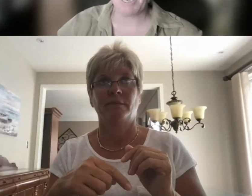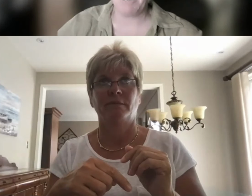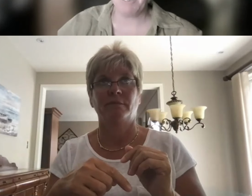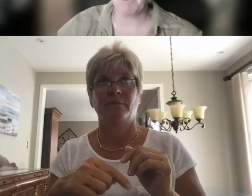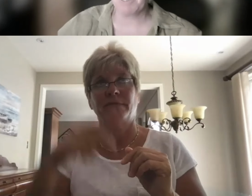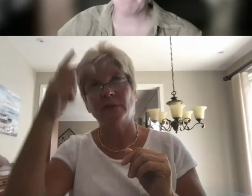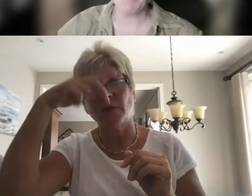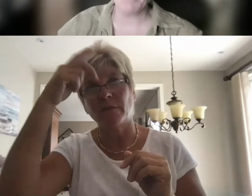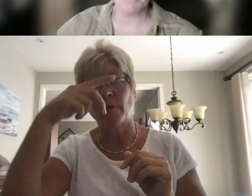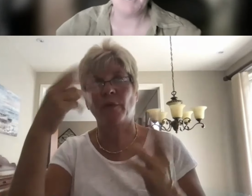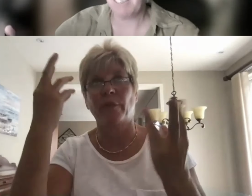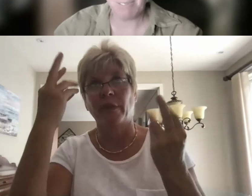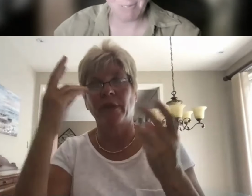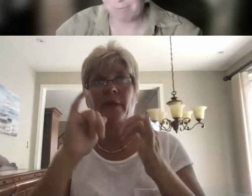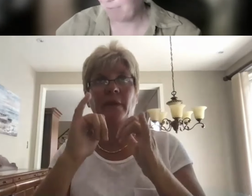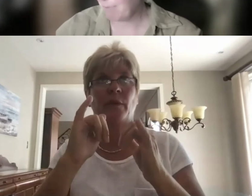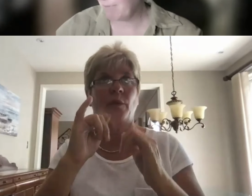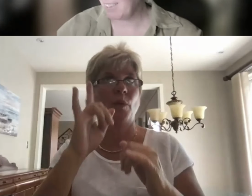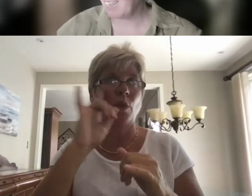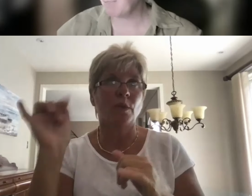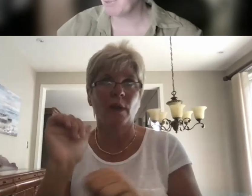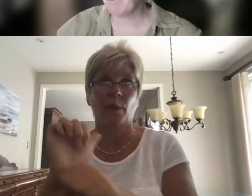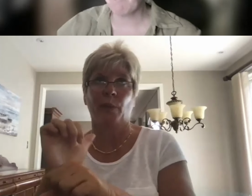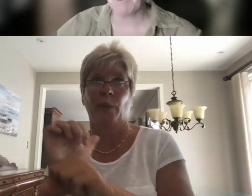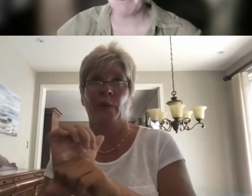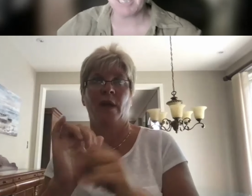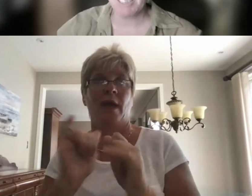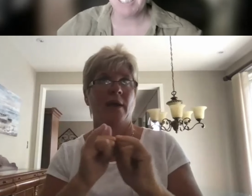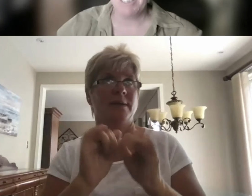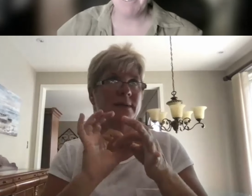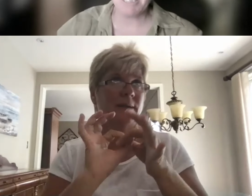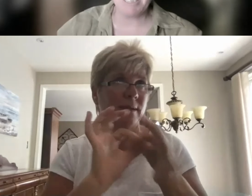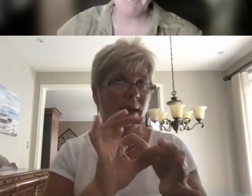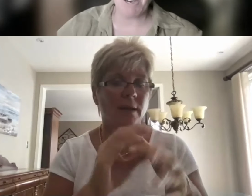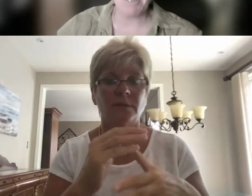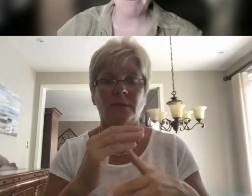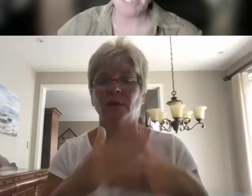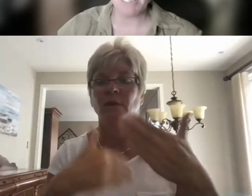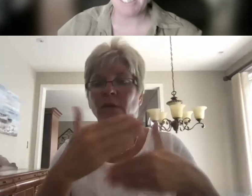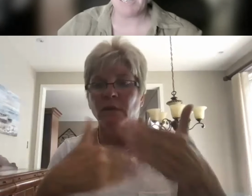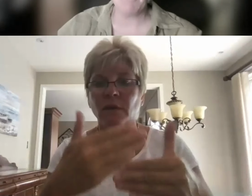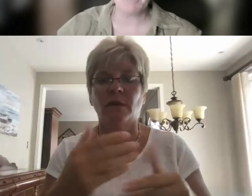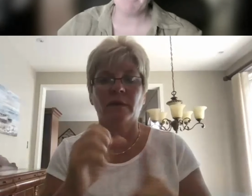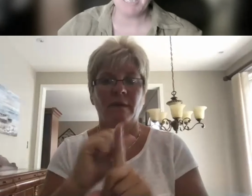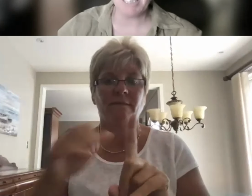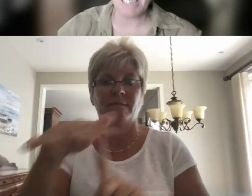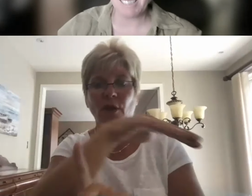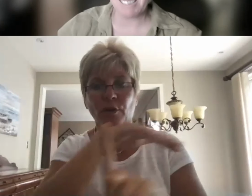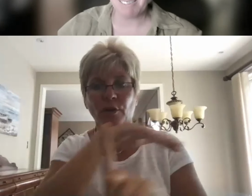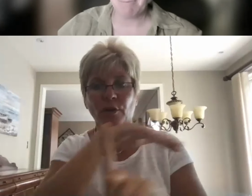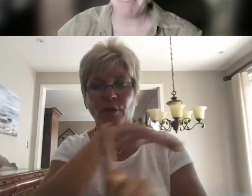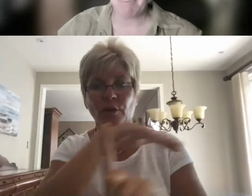How does work world get performed? What's the environment? How do we communicate?